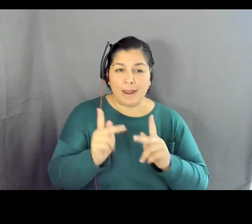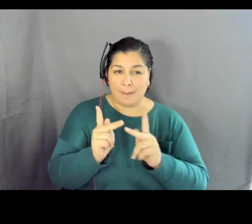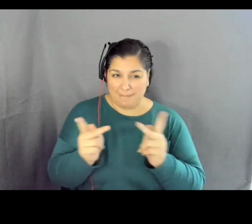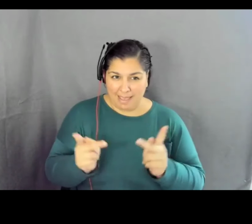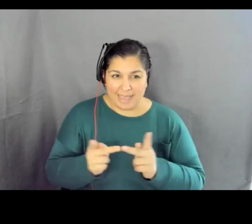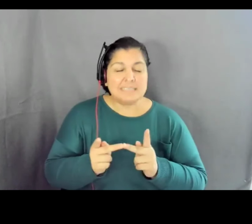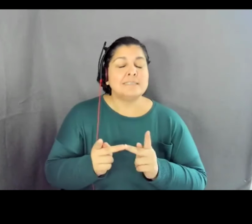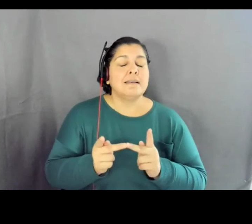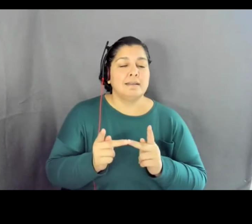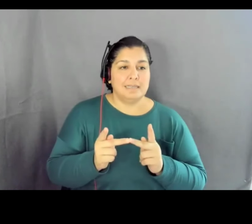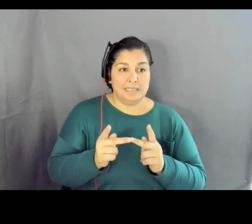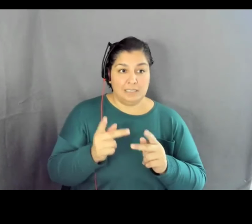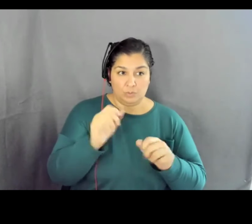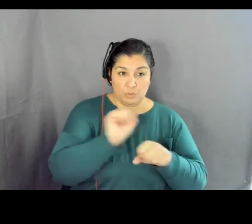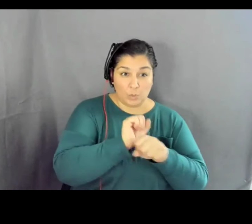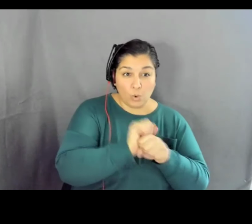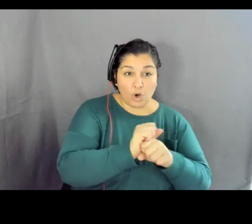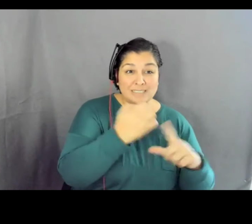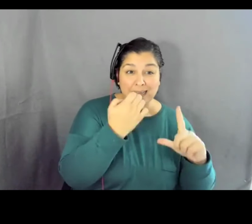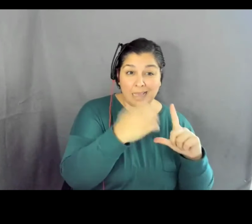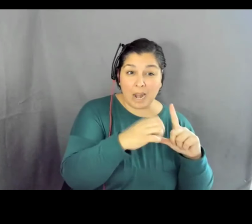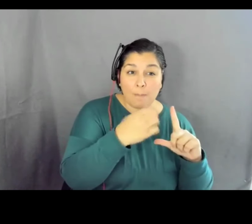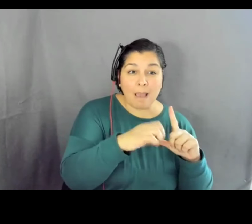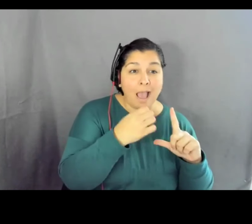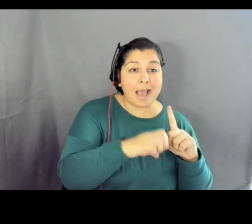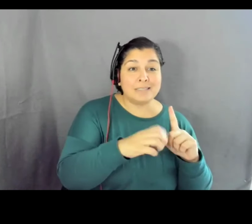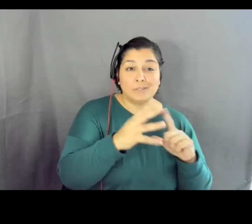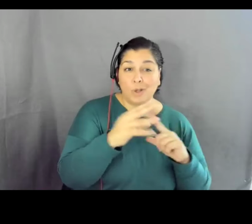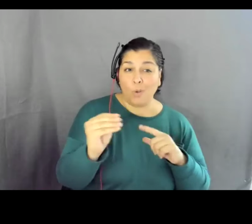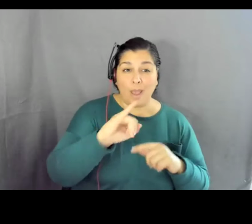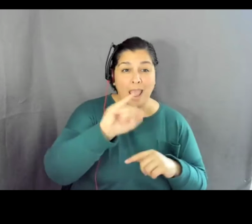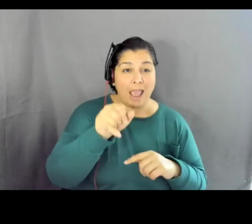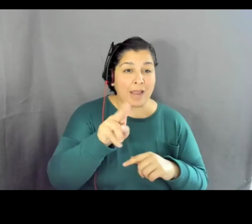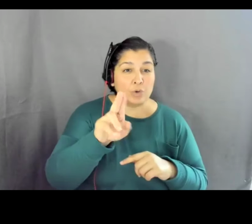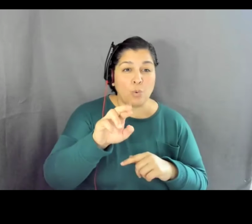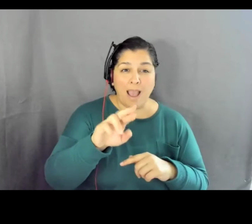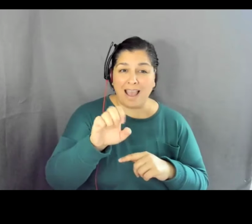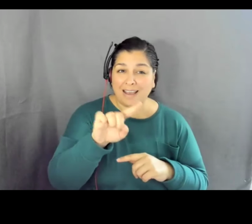We were working in El Paso, Juarez, across the US-Mexico border. We were working in, Puerto Rico.